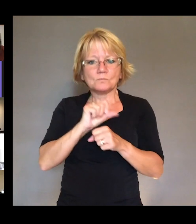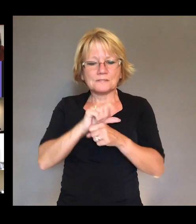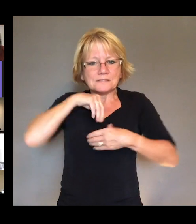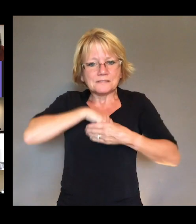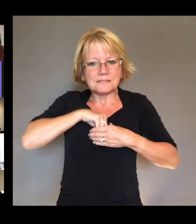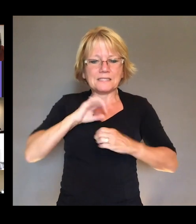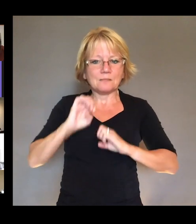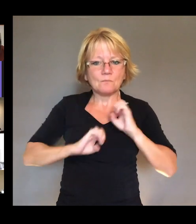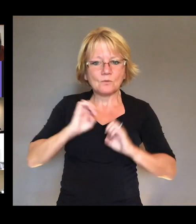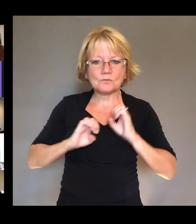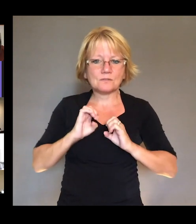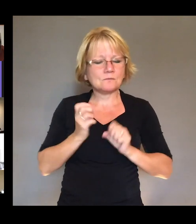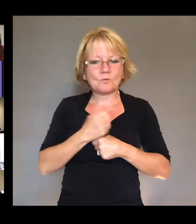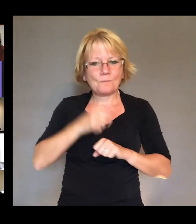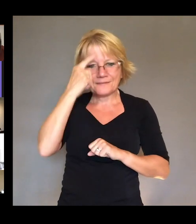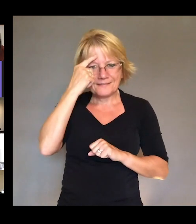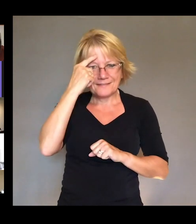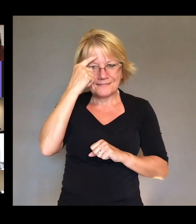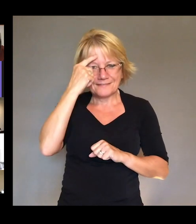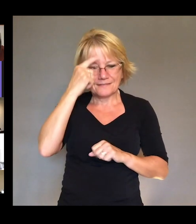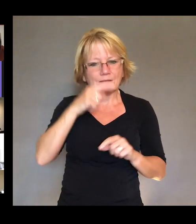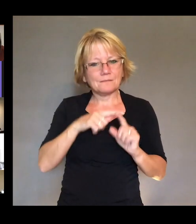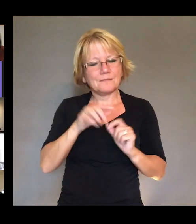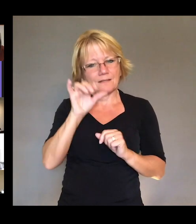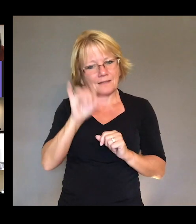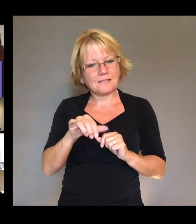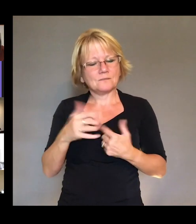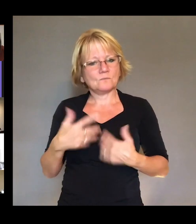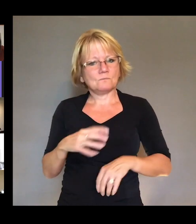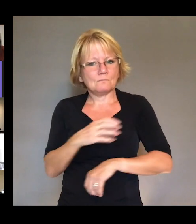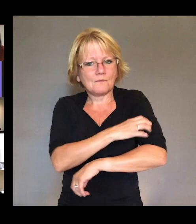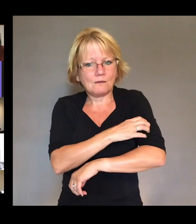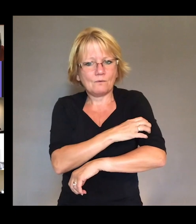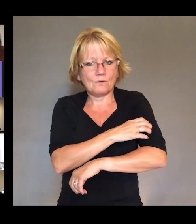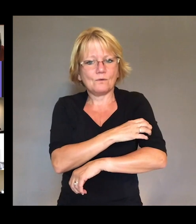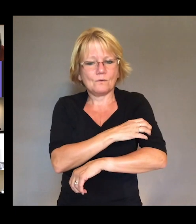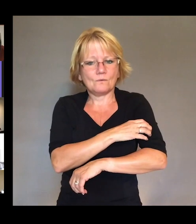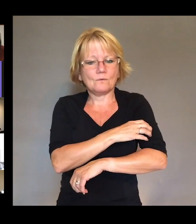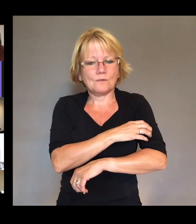They're things that are illogical and don't make sense at all. And yet that's what makes them really powerful.